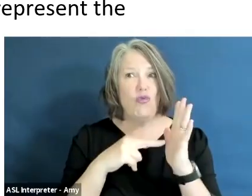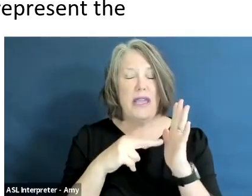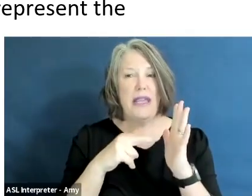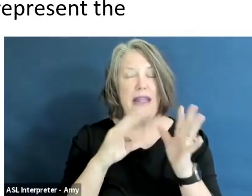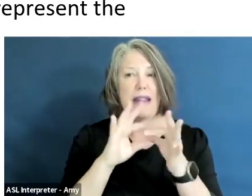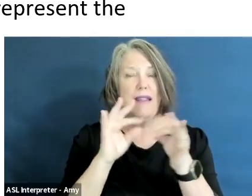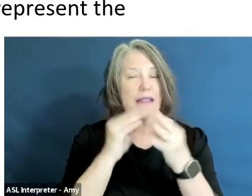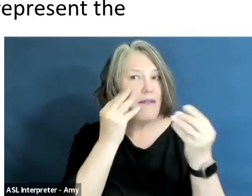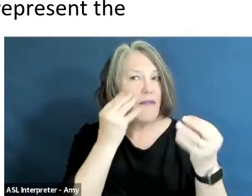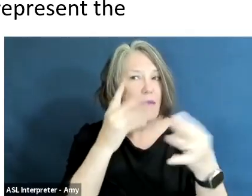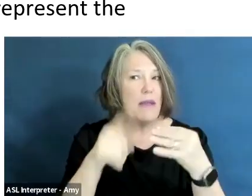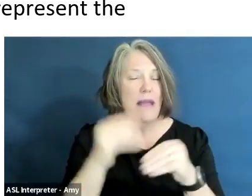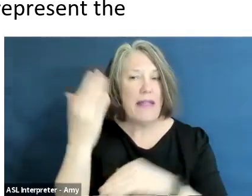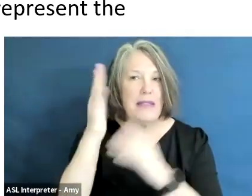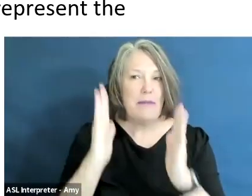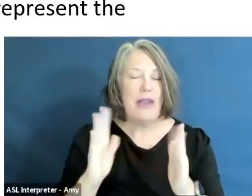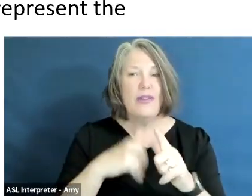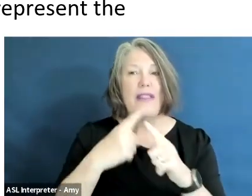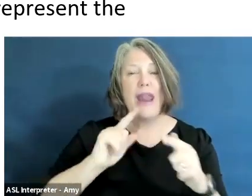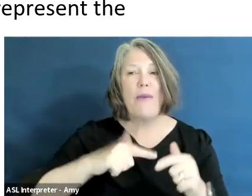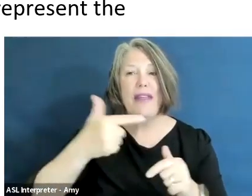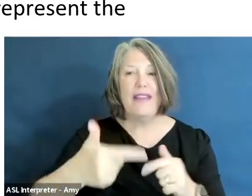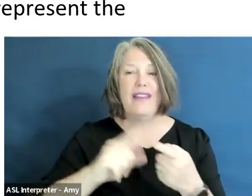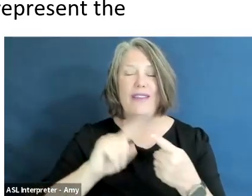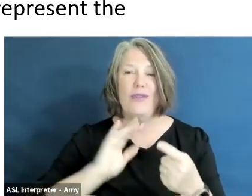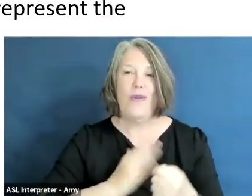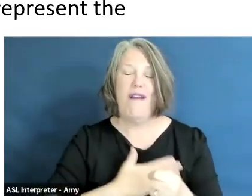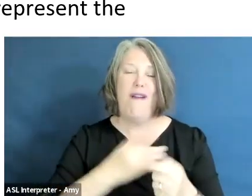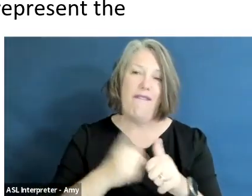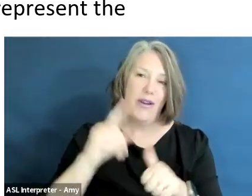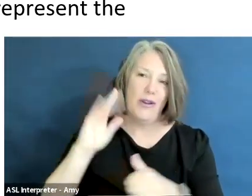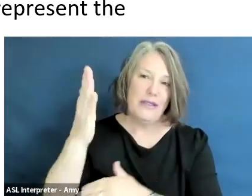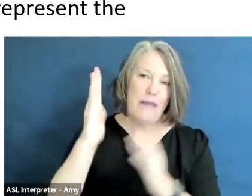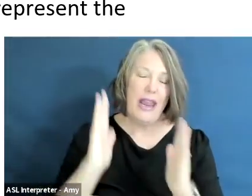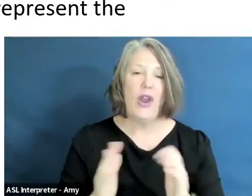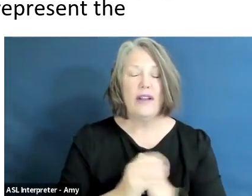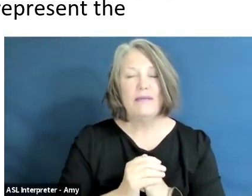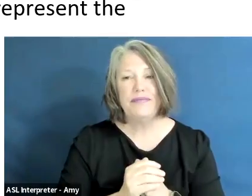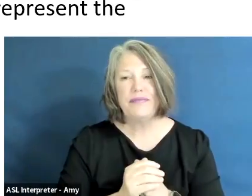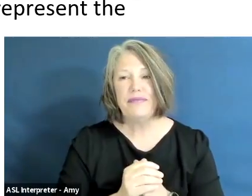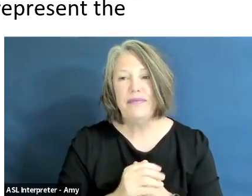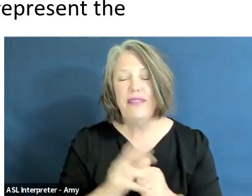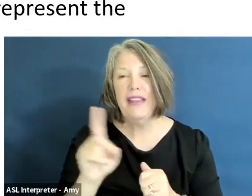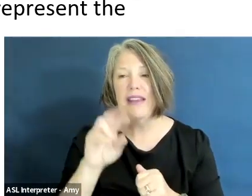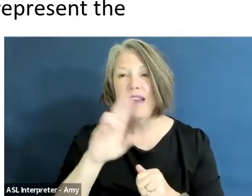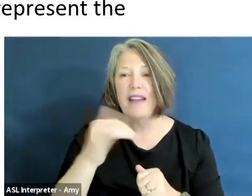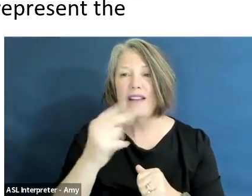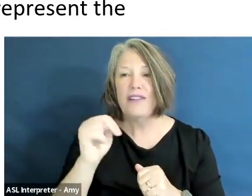and then I'm going to hand it over to our first speaker. Dr. John Harris,